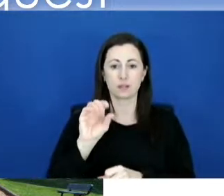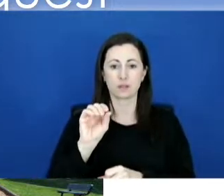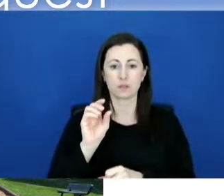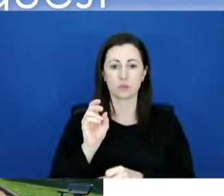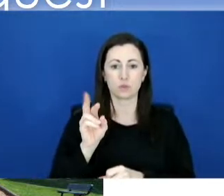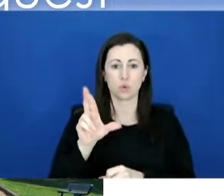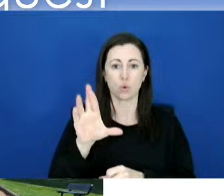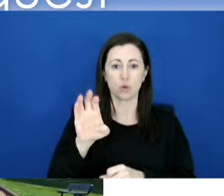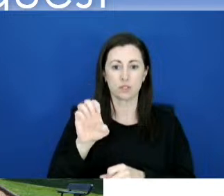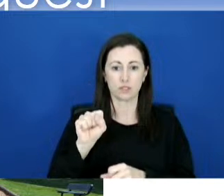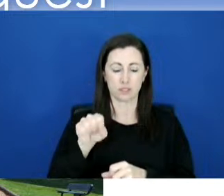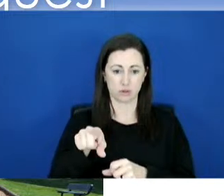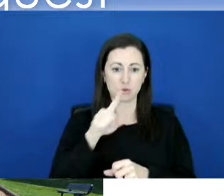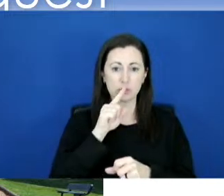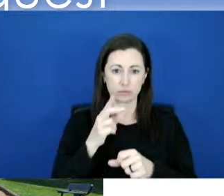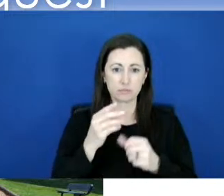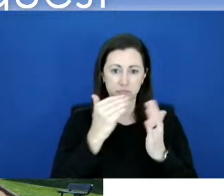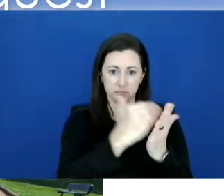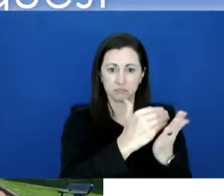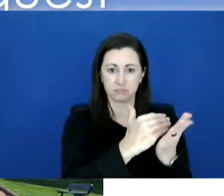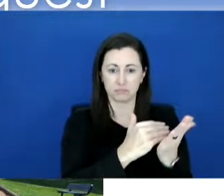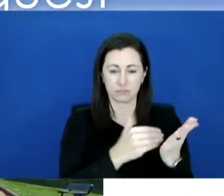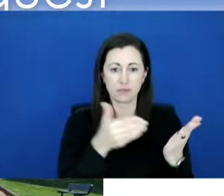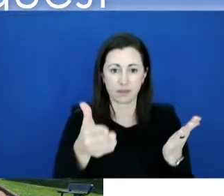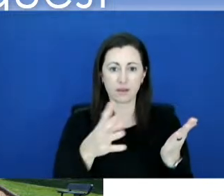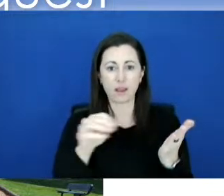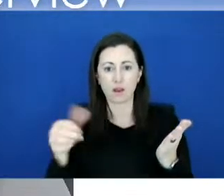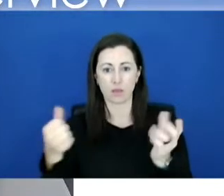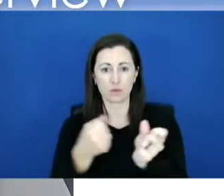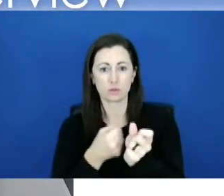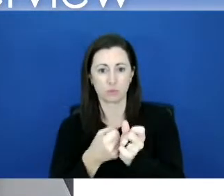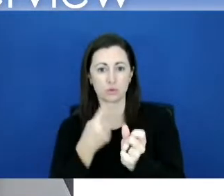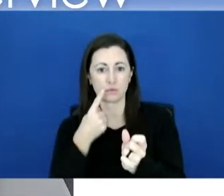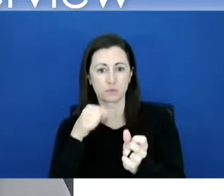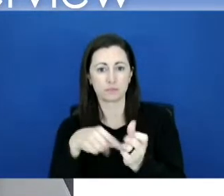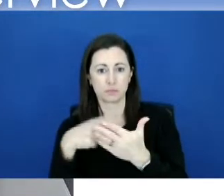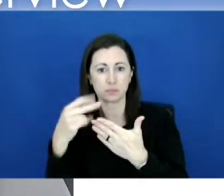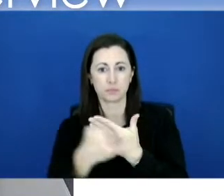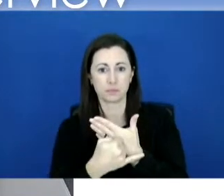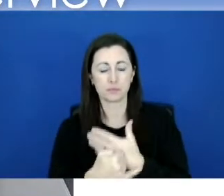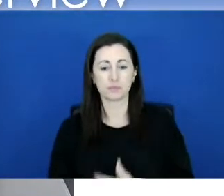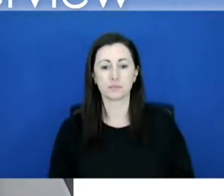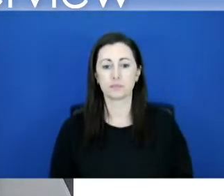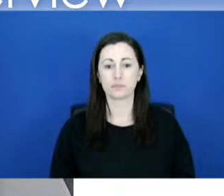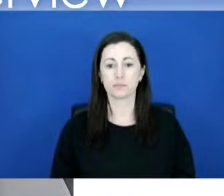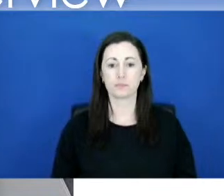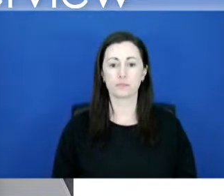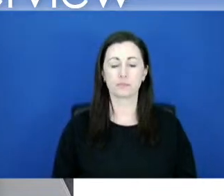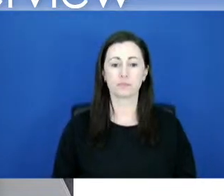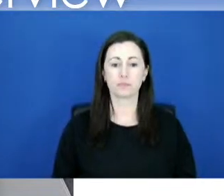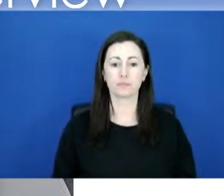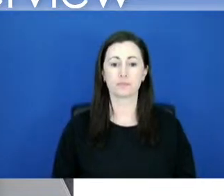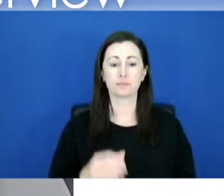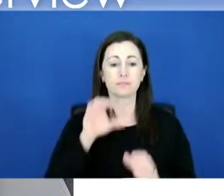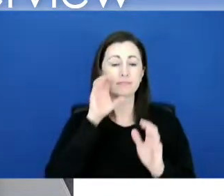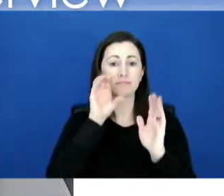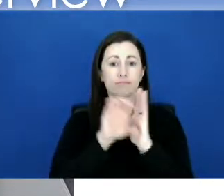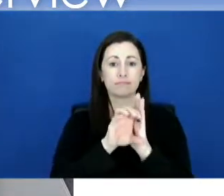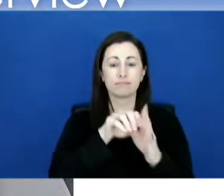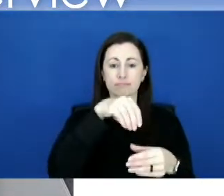AND SOURCES ARE LISTED HERE AS